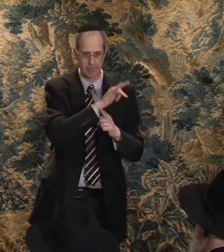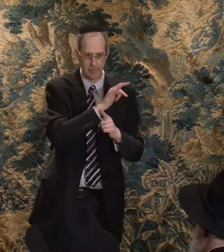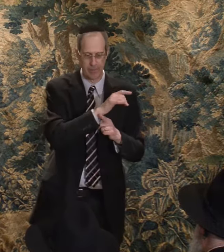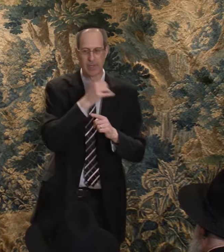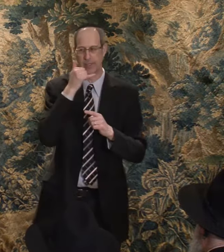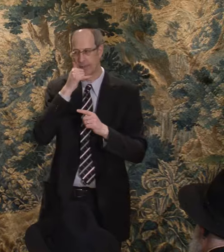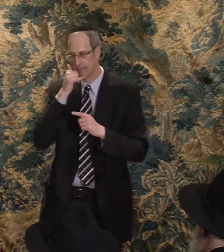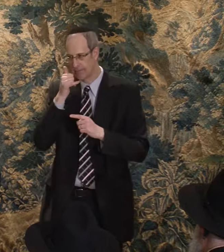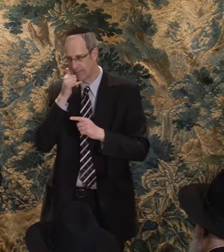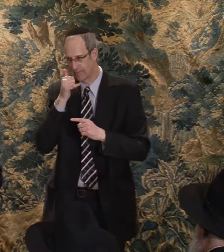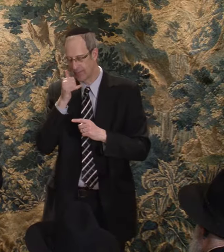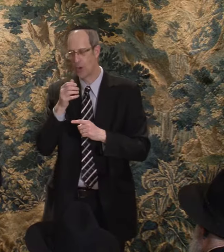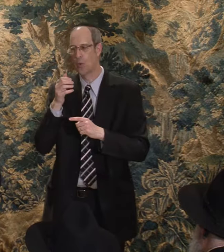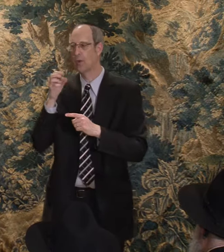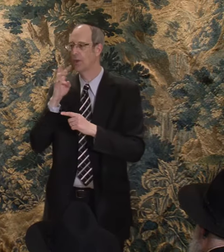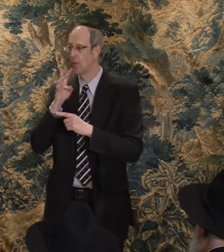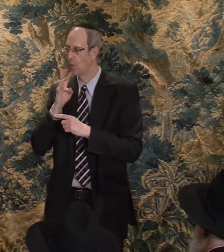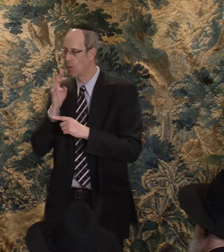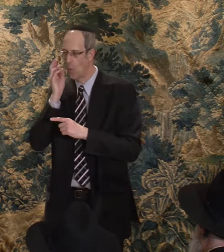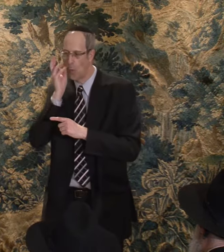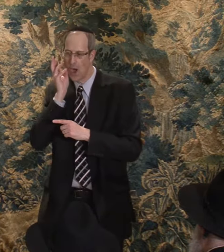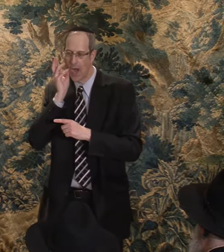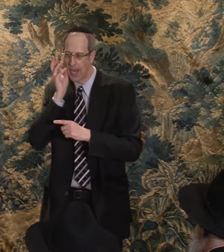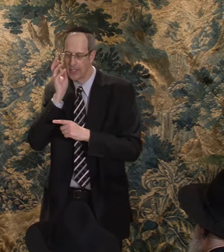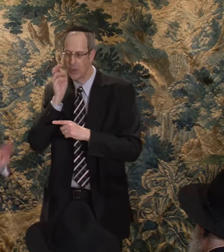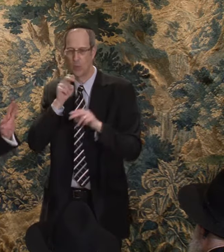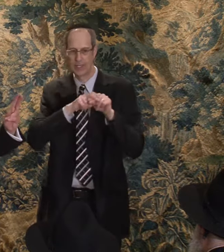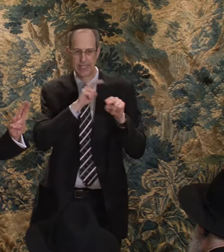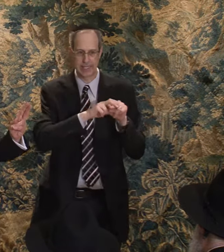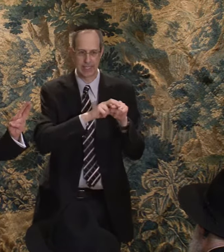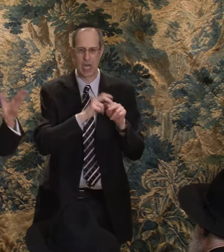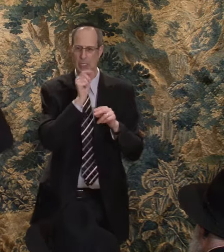ruff Schaumburg with the wine from Kelly with the seat these are small things and